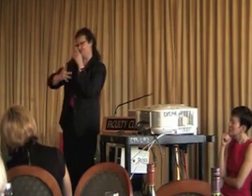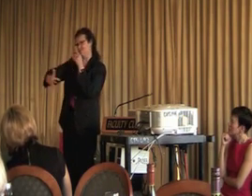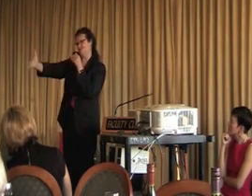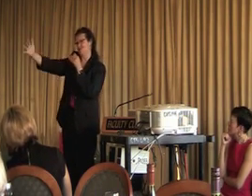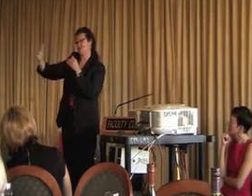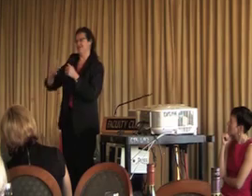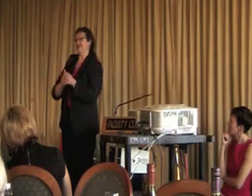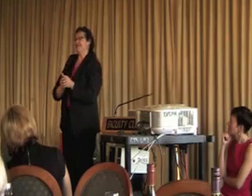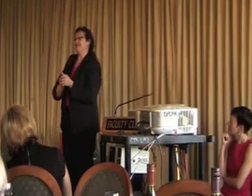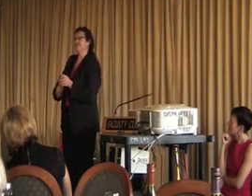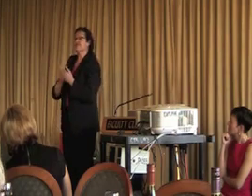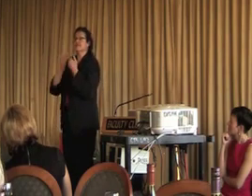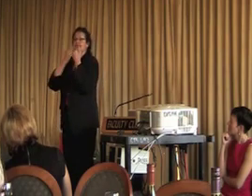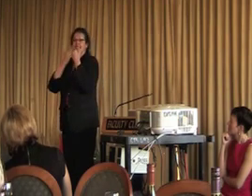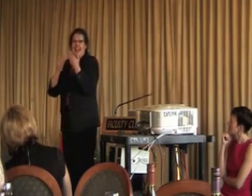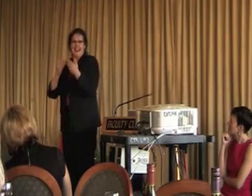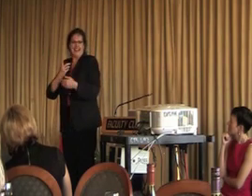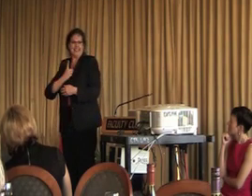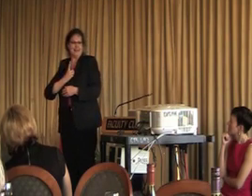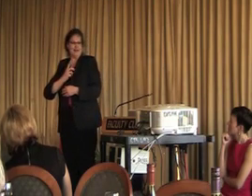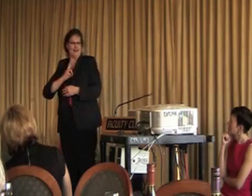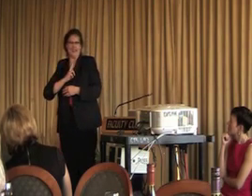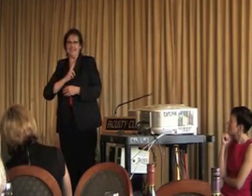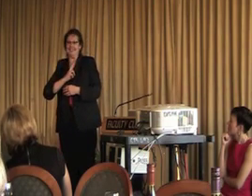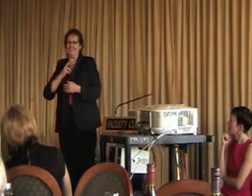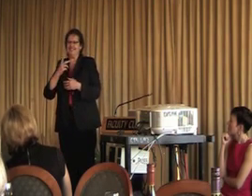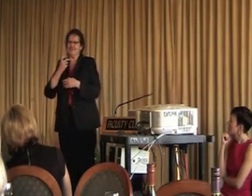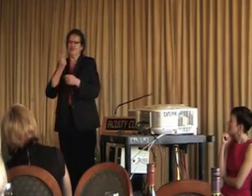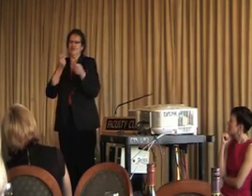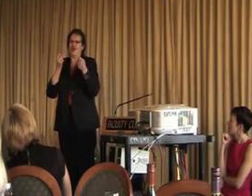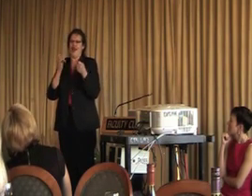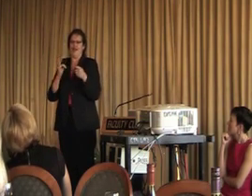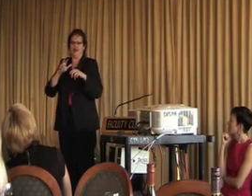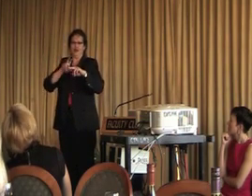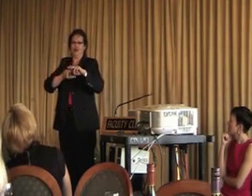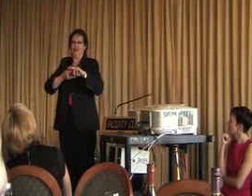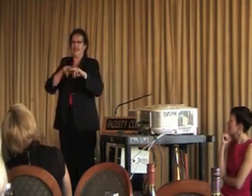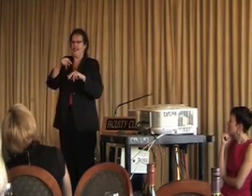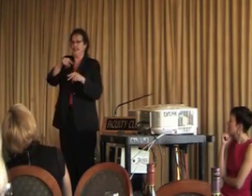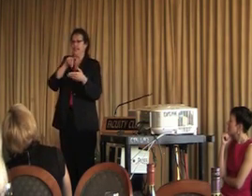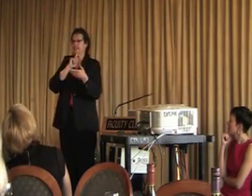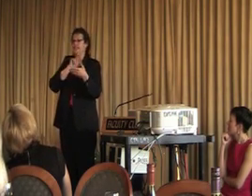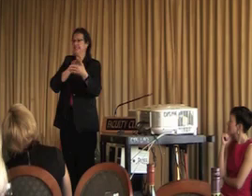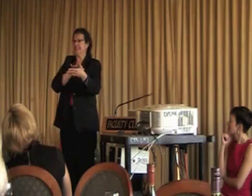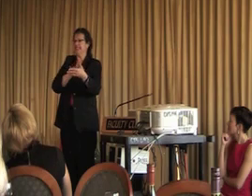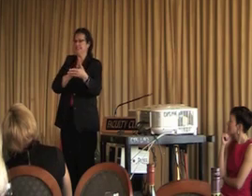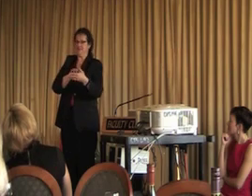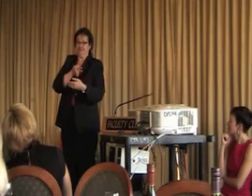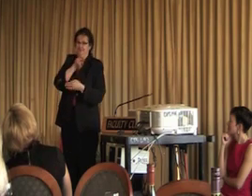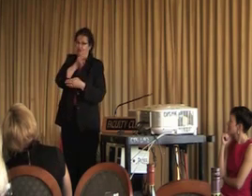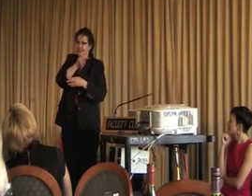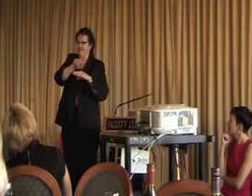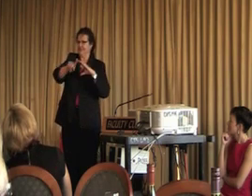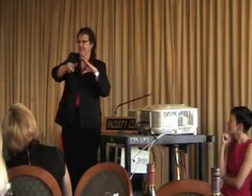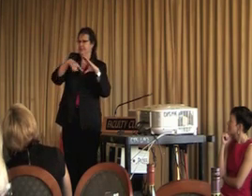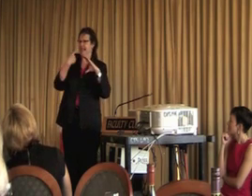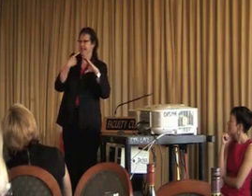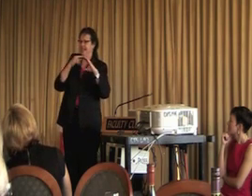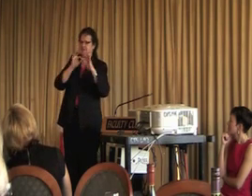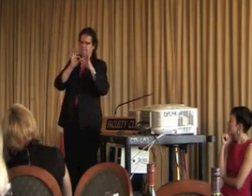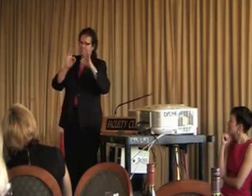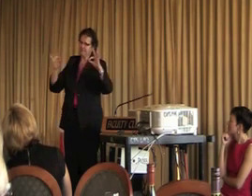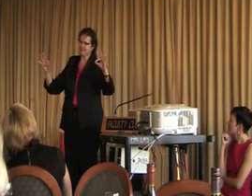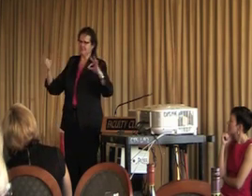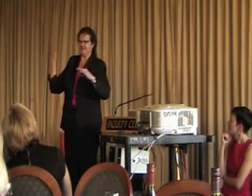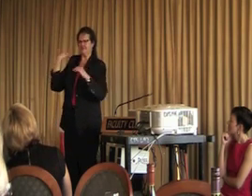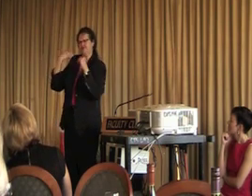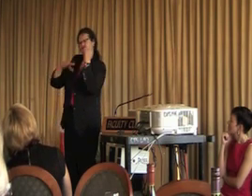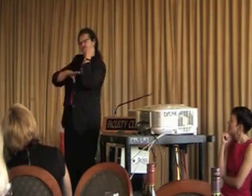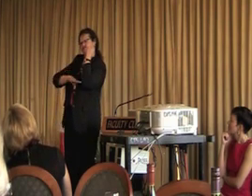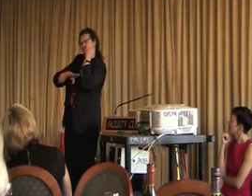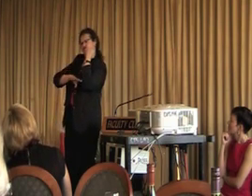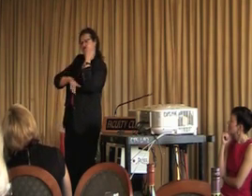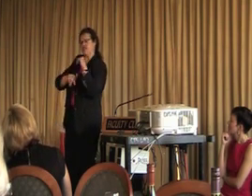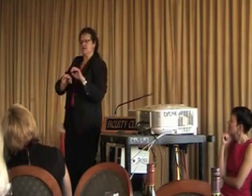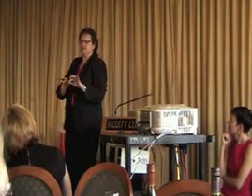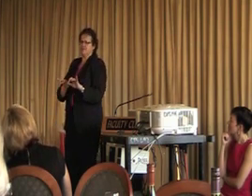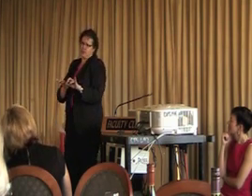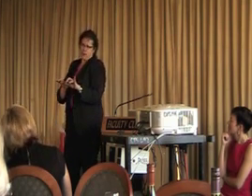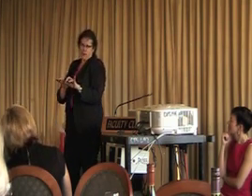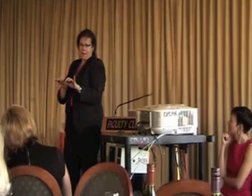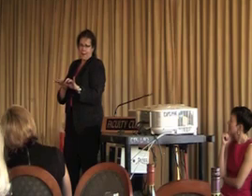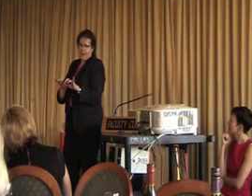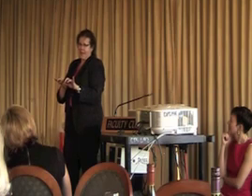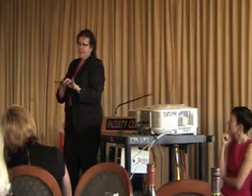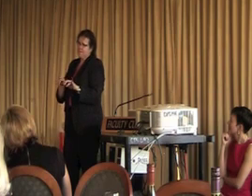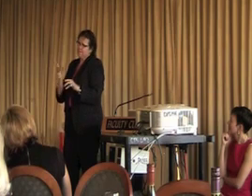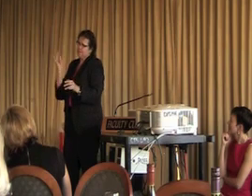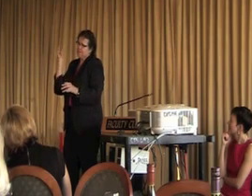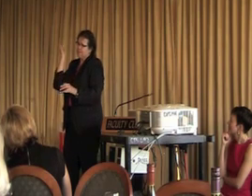product. And I'd like to thank Debra Russell, who is the current chair. She e-mailed me